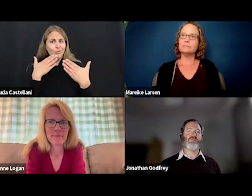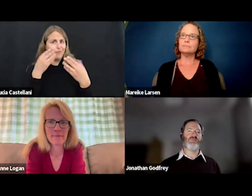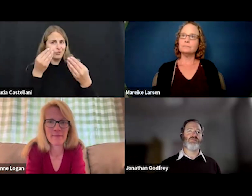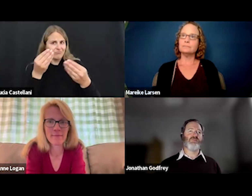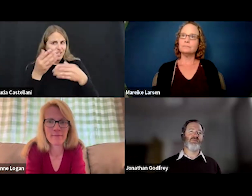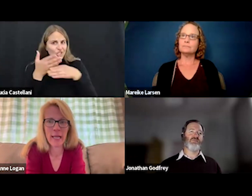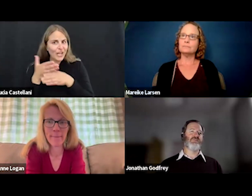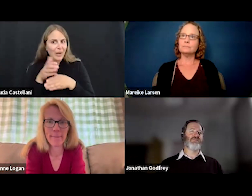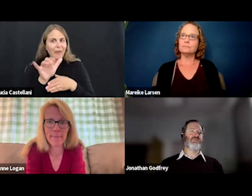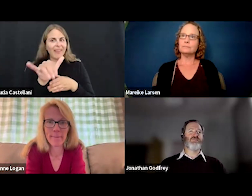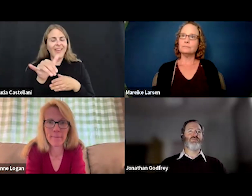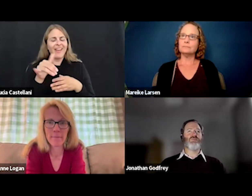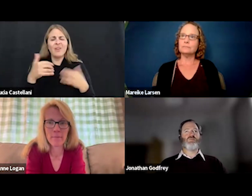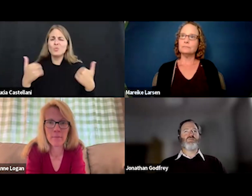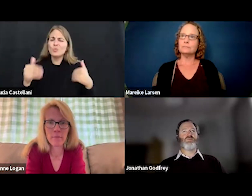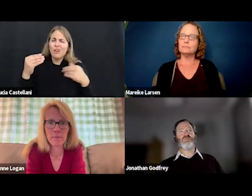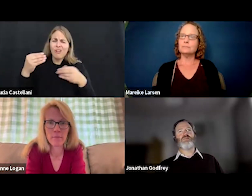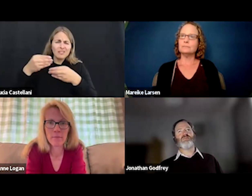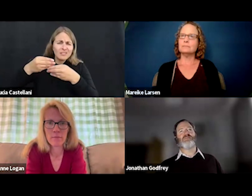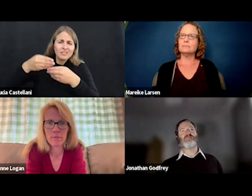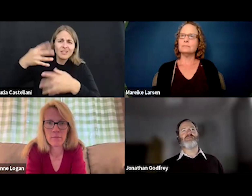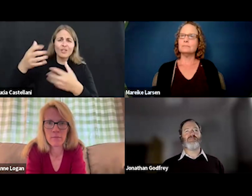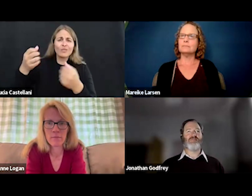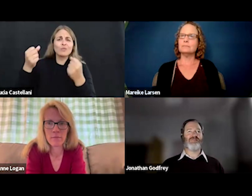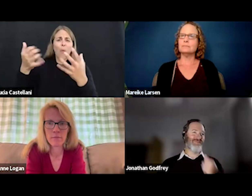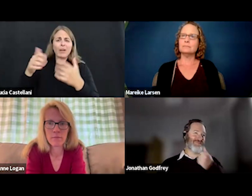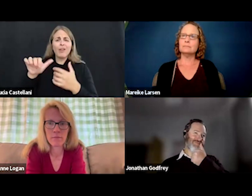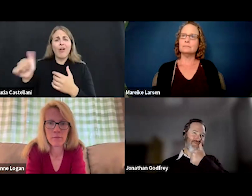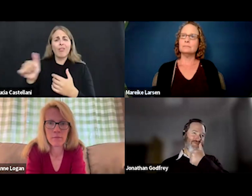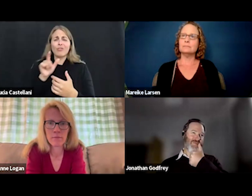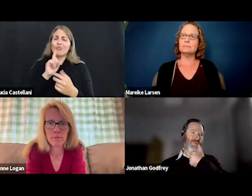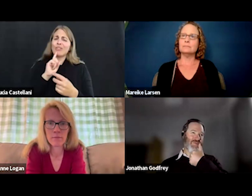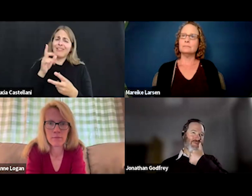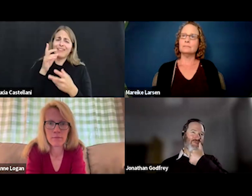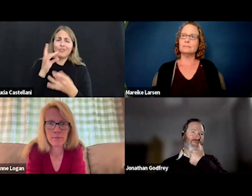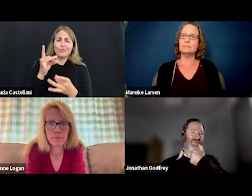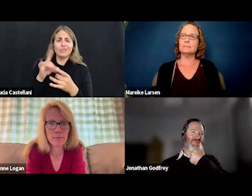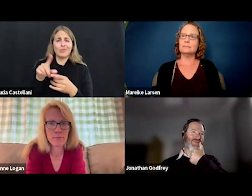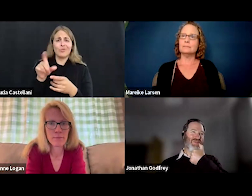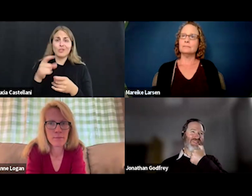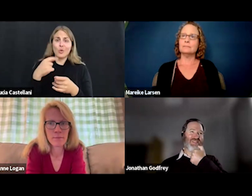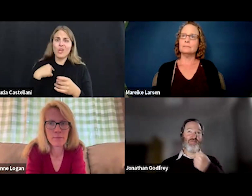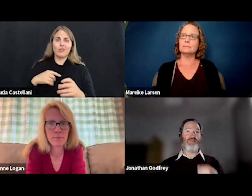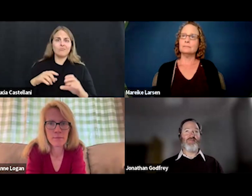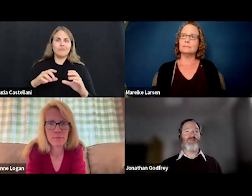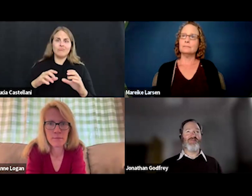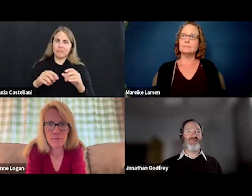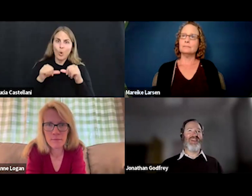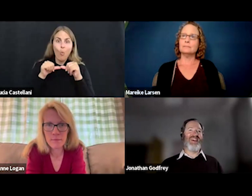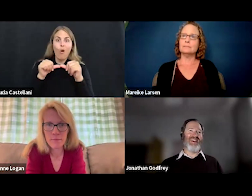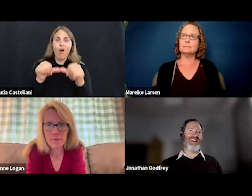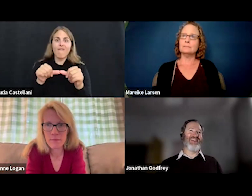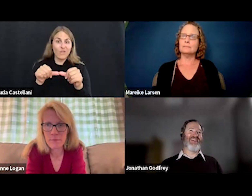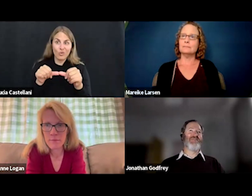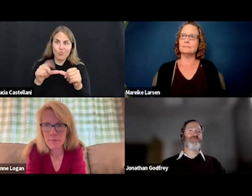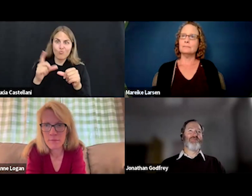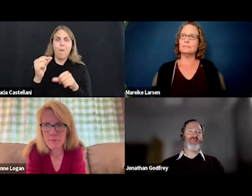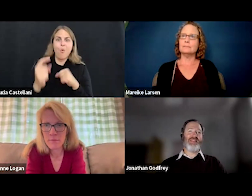So we have so many other really interesting questions. I feel like we could talk for another hour and a half. This has been so interesting for me.